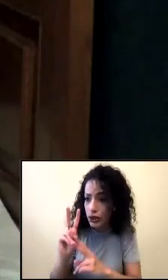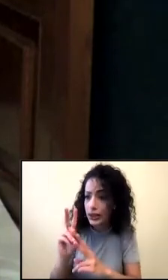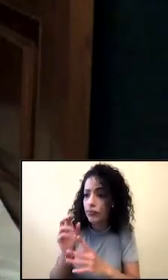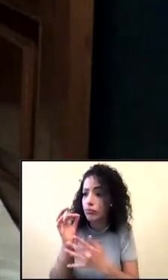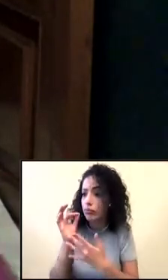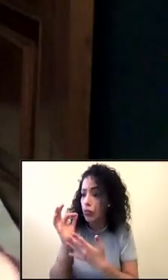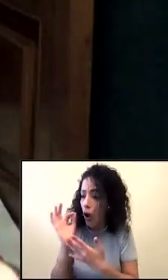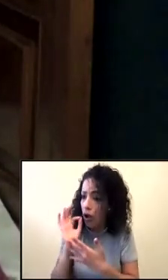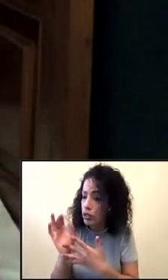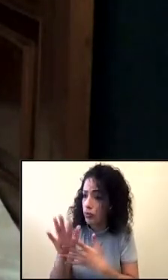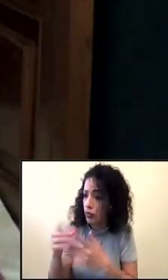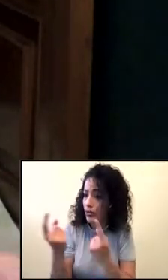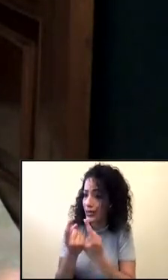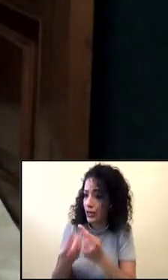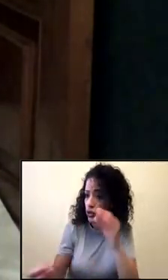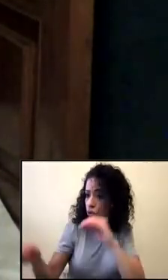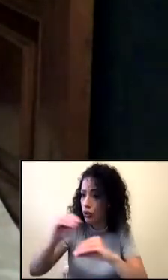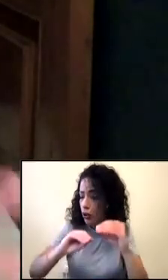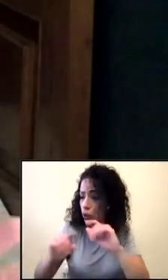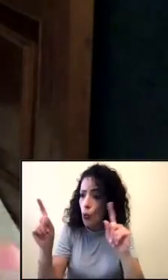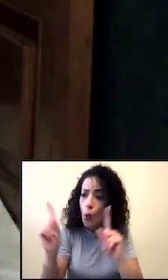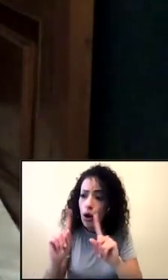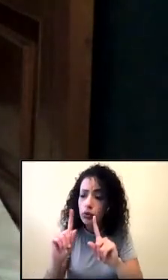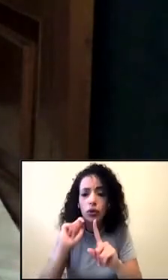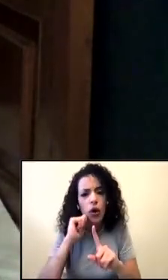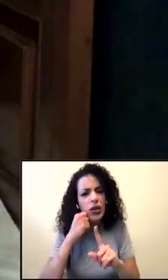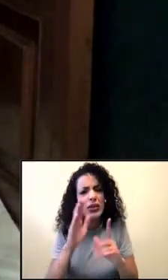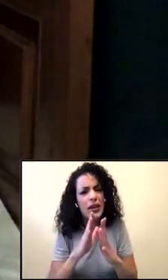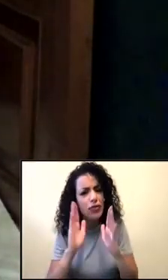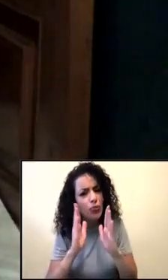and we will talk a little bit more in the later questions, I'll show some photographs as well. But